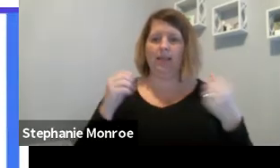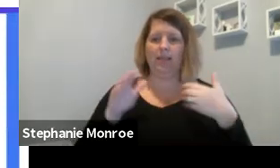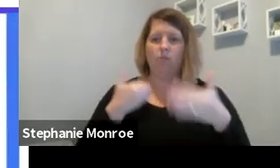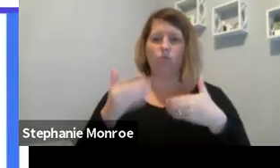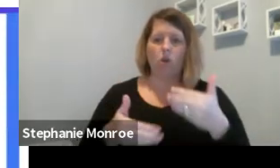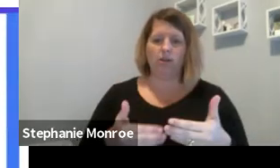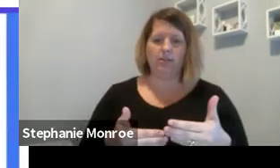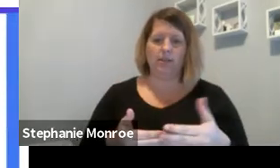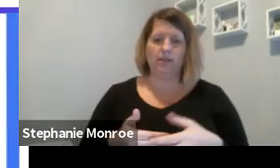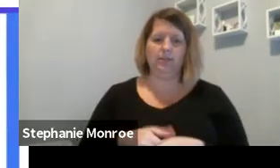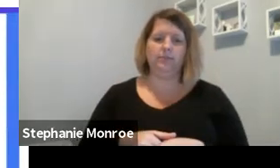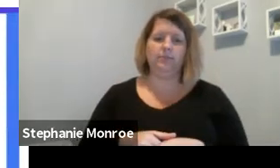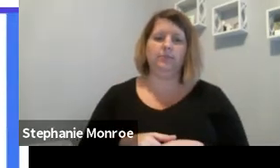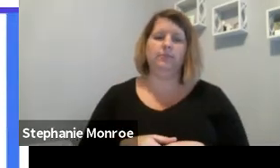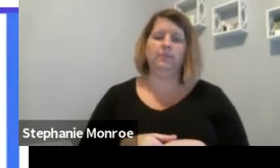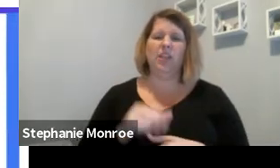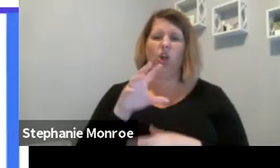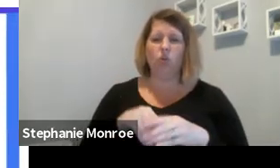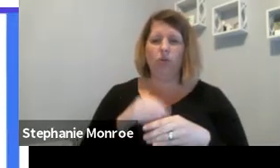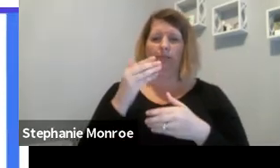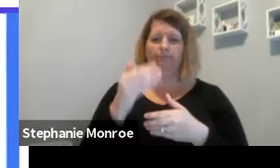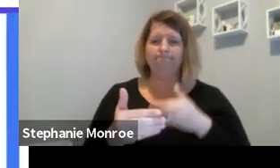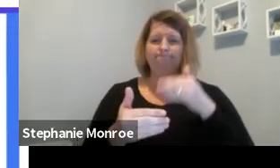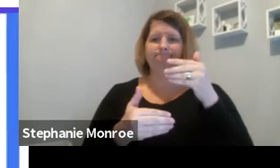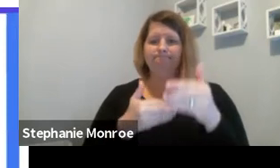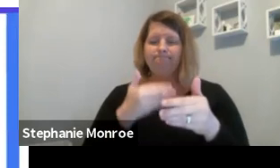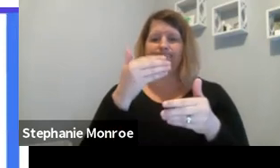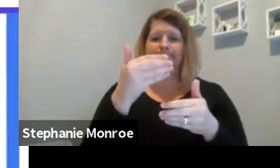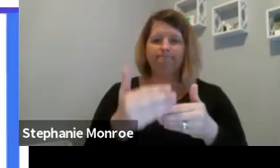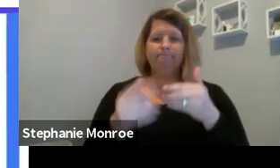including the pace it takes for them to heal.